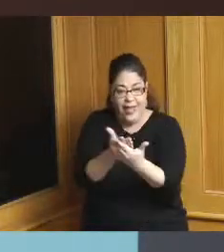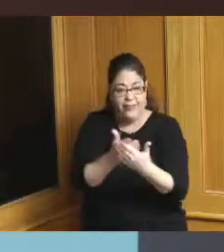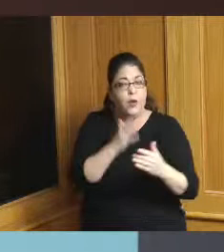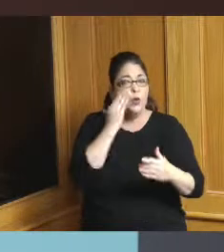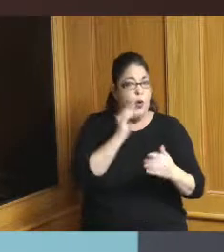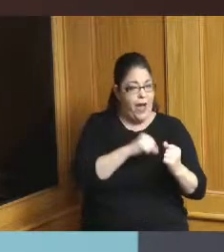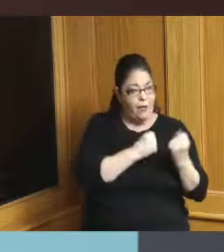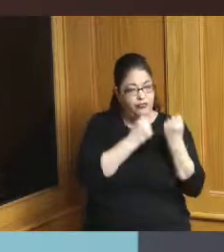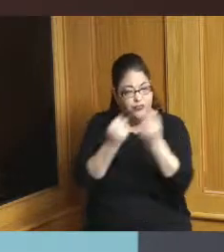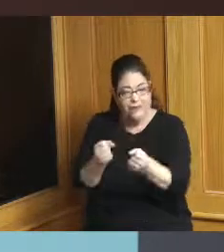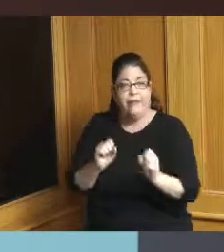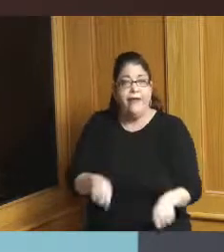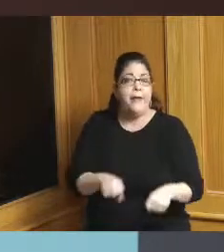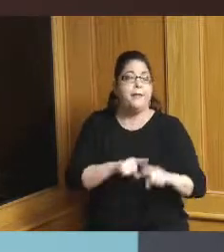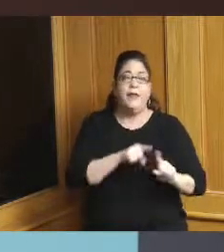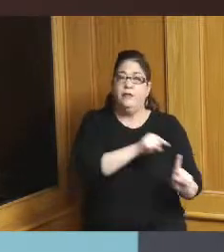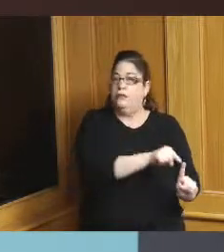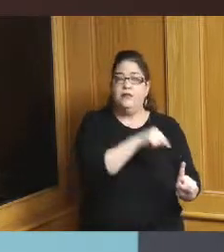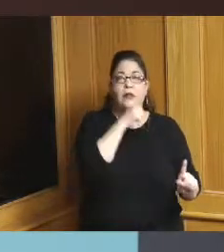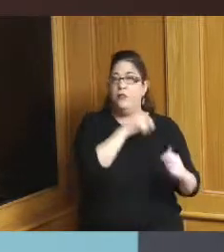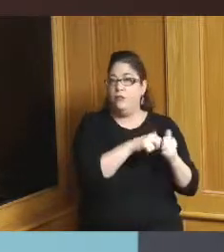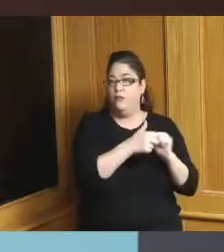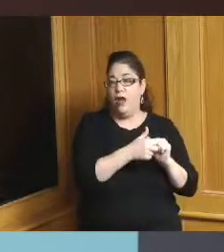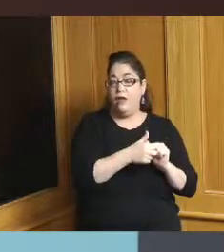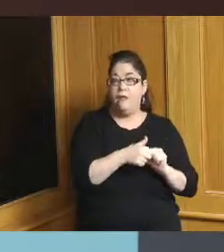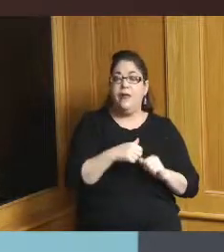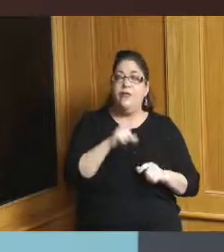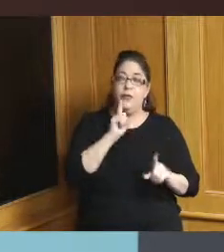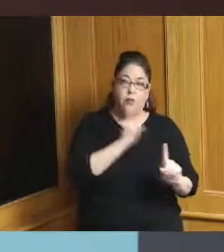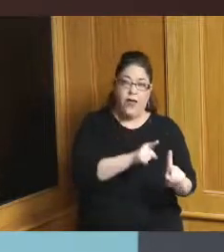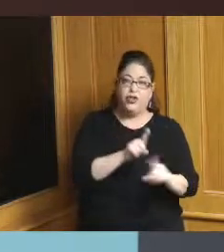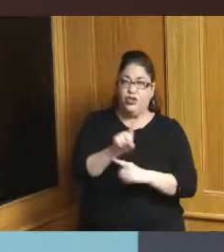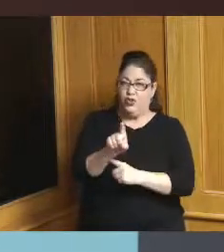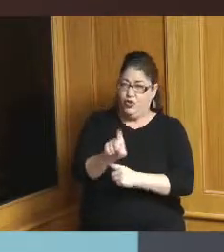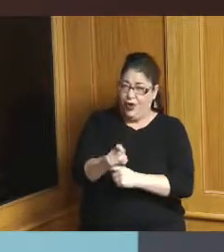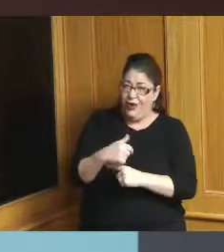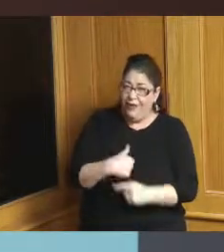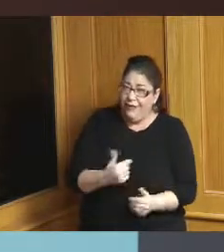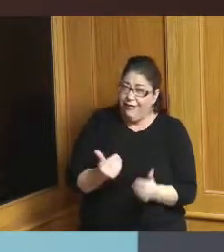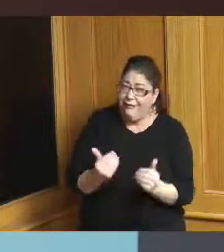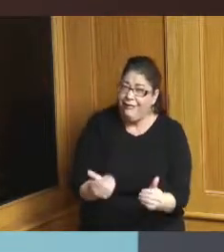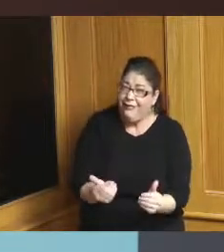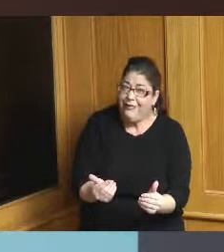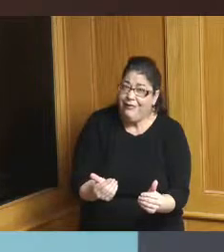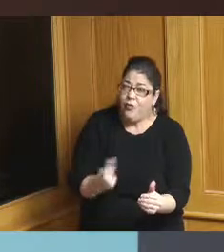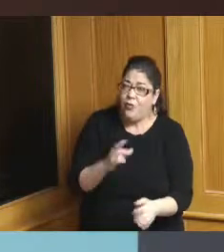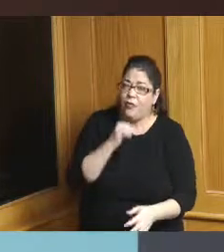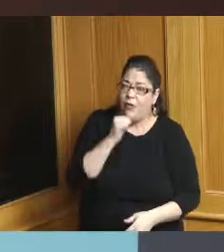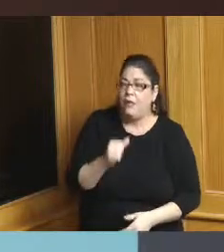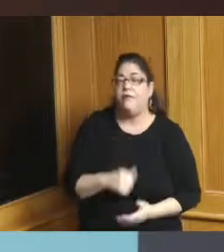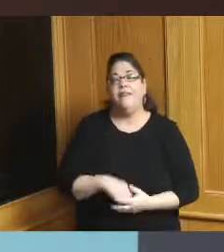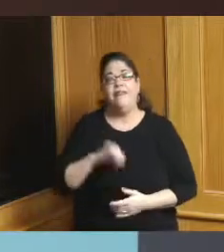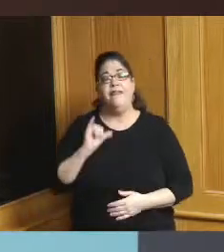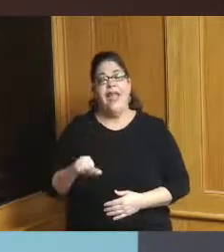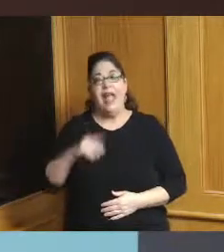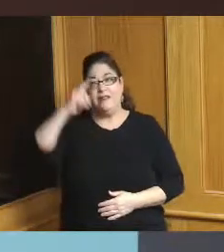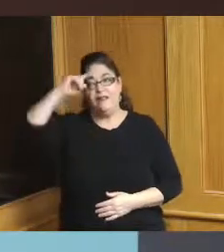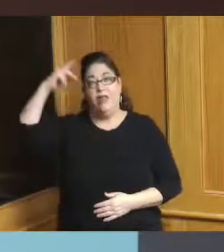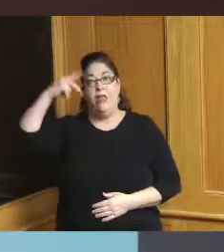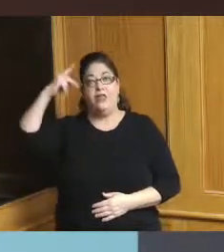question the question is should I yeah those are so ingrained as philosophy and understandable but